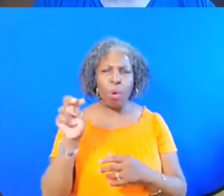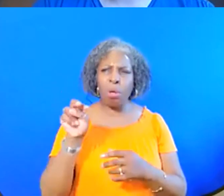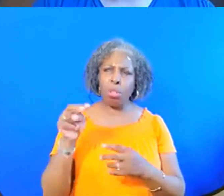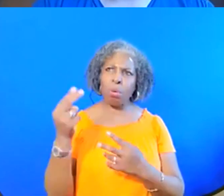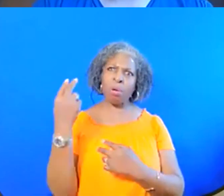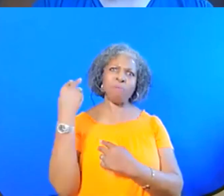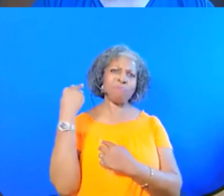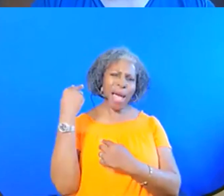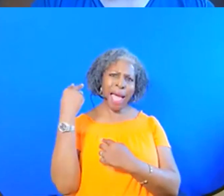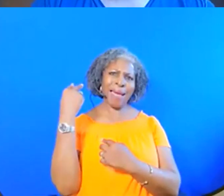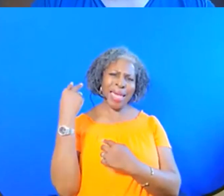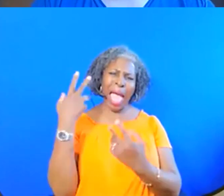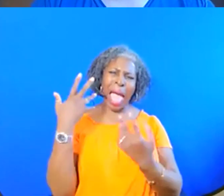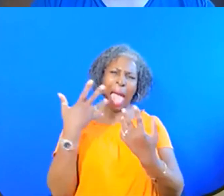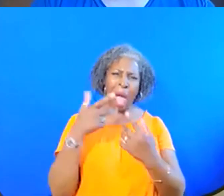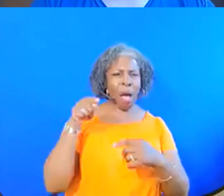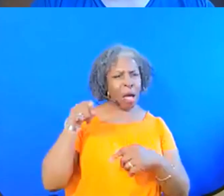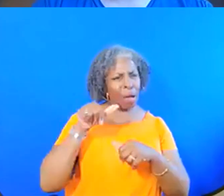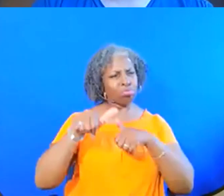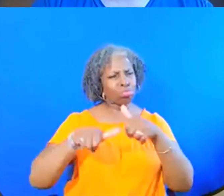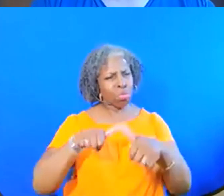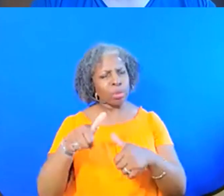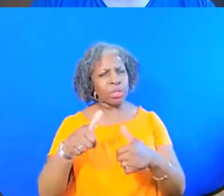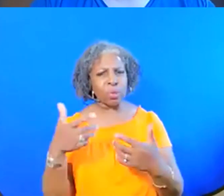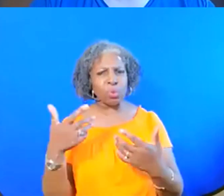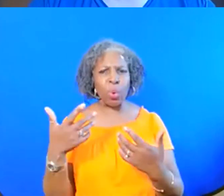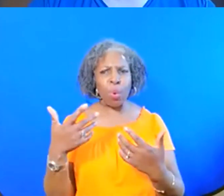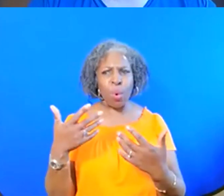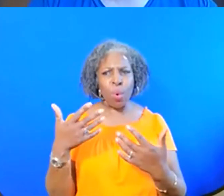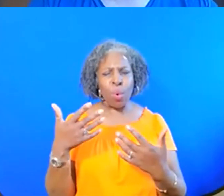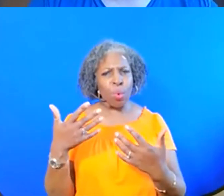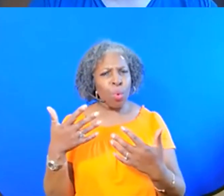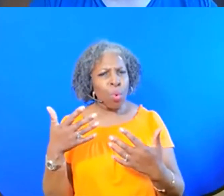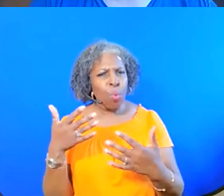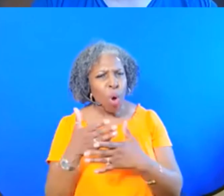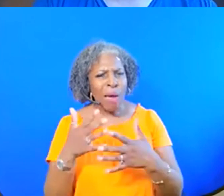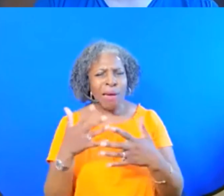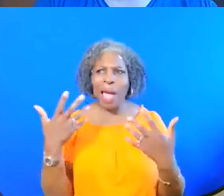and at the same time, like fitting them within political and like wider changes?